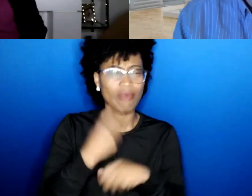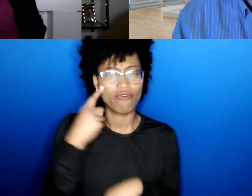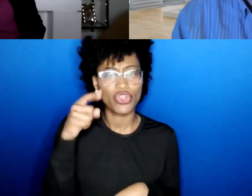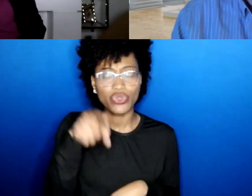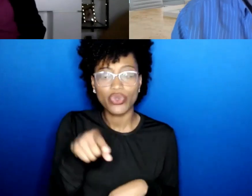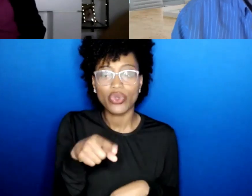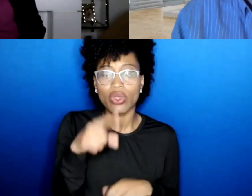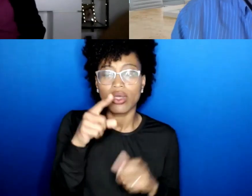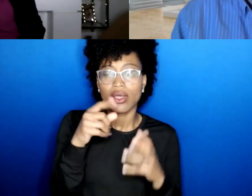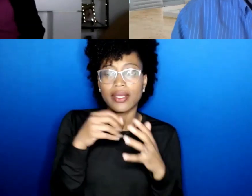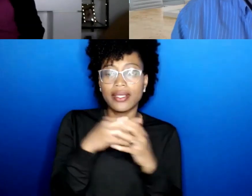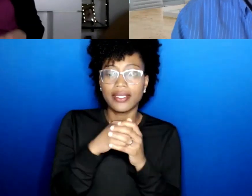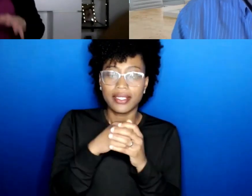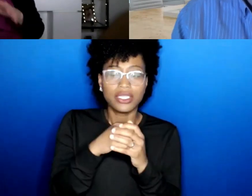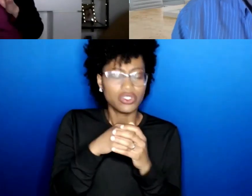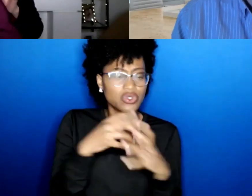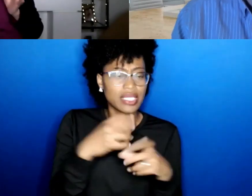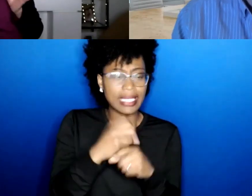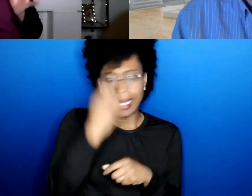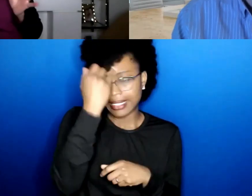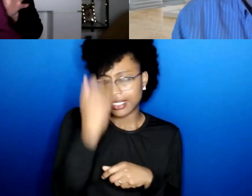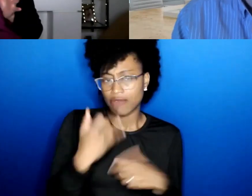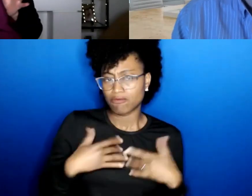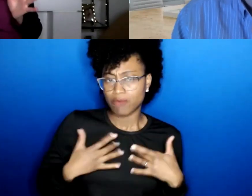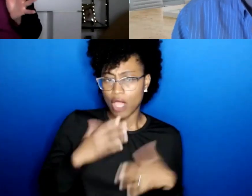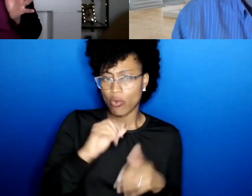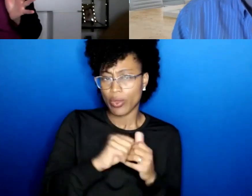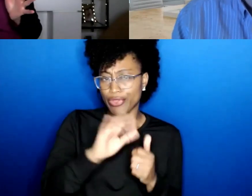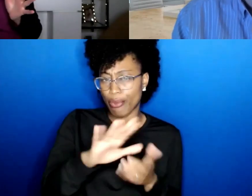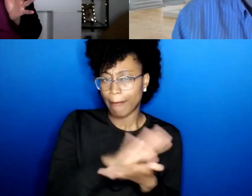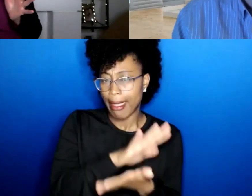your papers. 06:24:33 I've tried in this introduction,